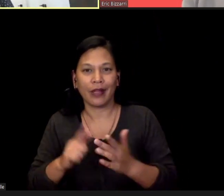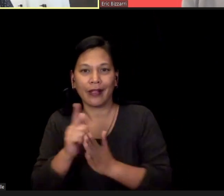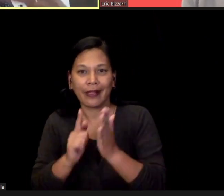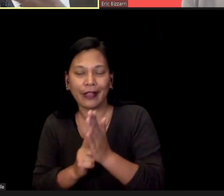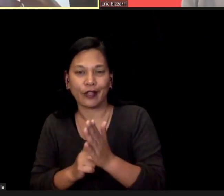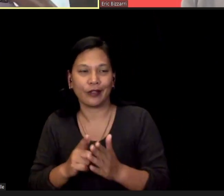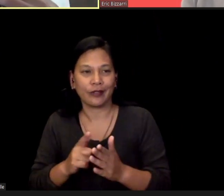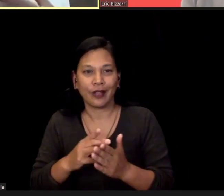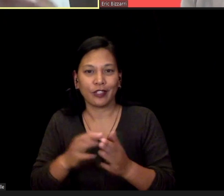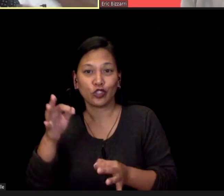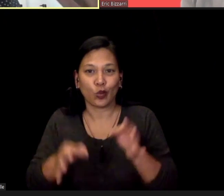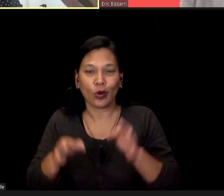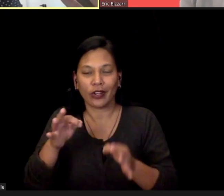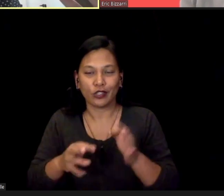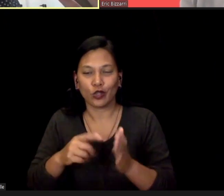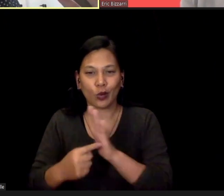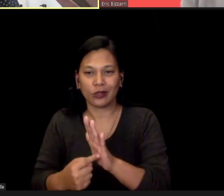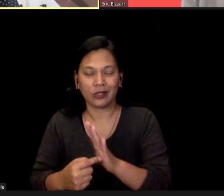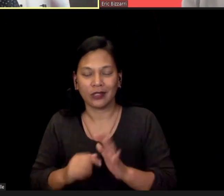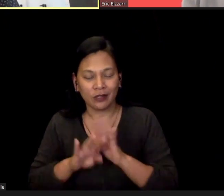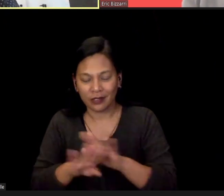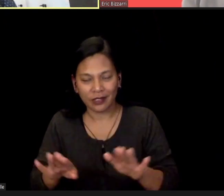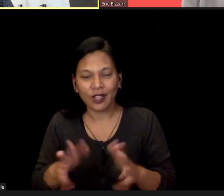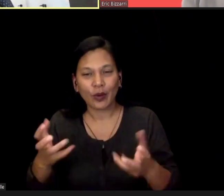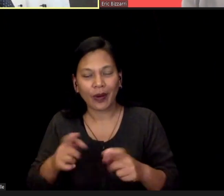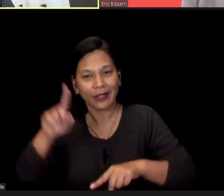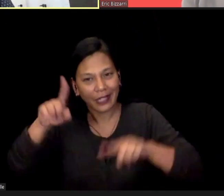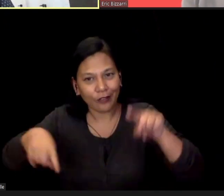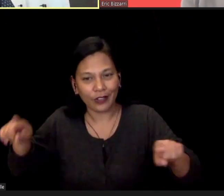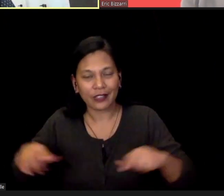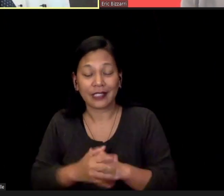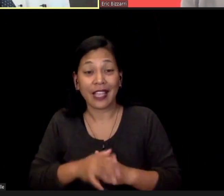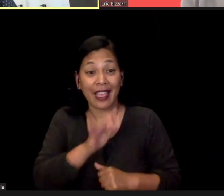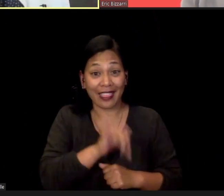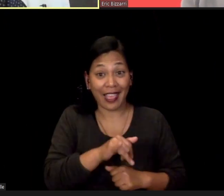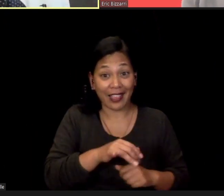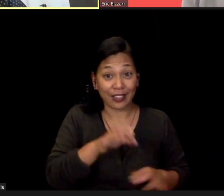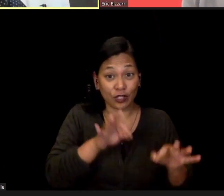So this is for writers to be as creative as possible. It's evaluated by an independent jury of writers.